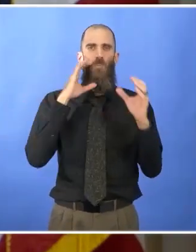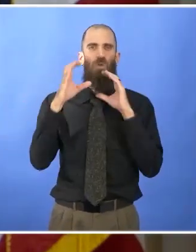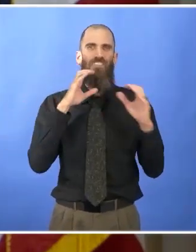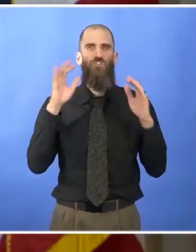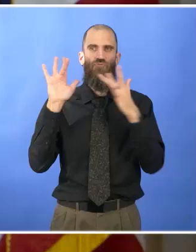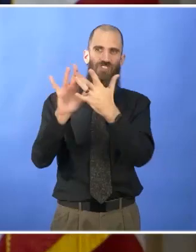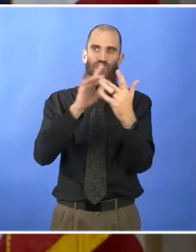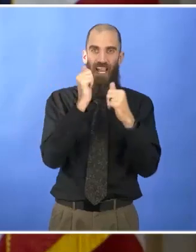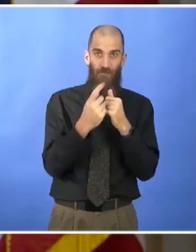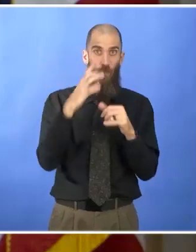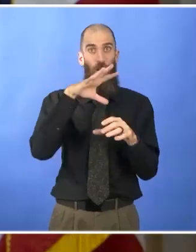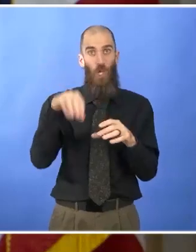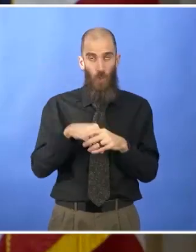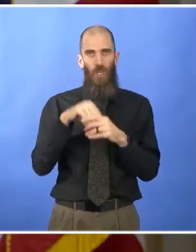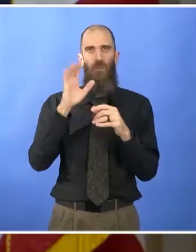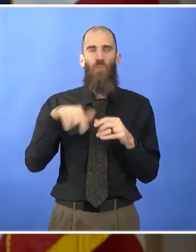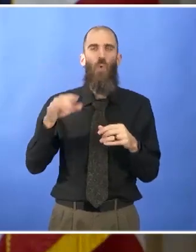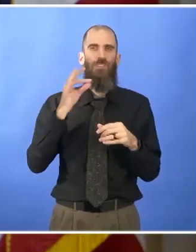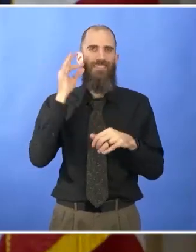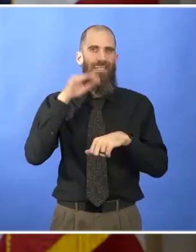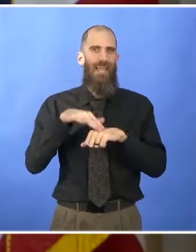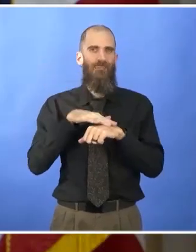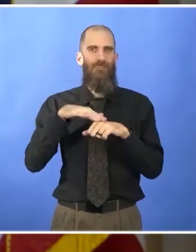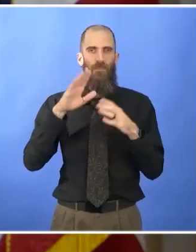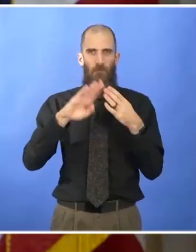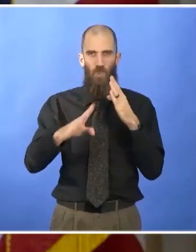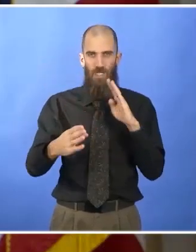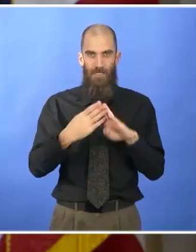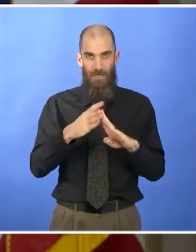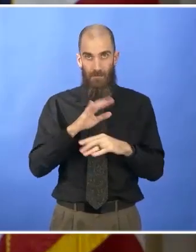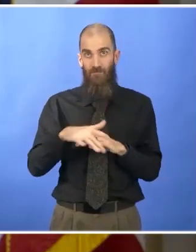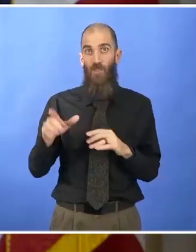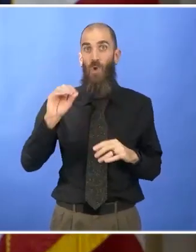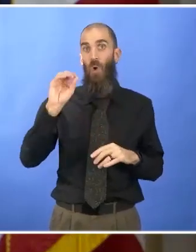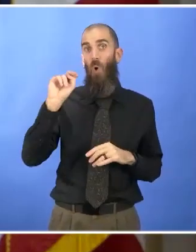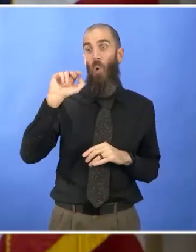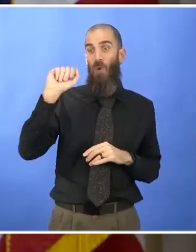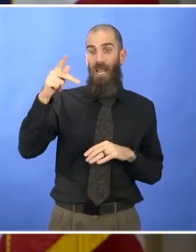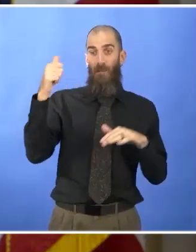WILL FOCUS ON FOUR PRIORITY AREAS. THE FIRST IS MAPPING AND